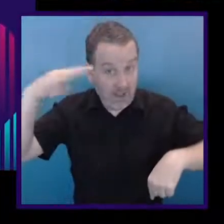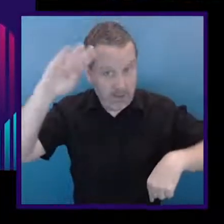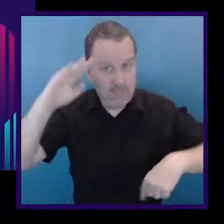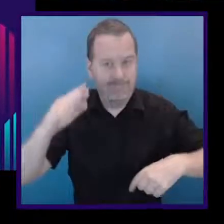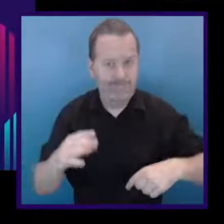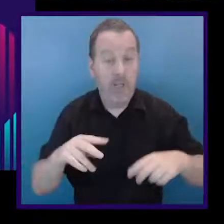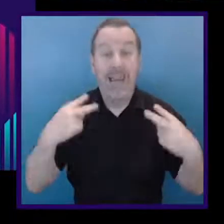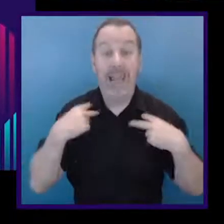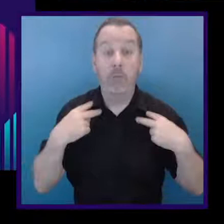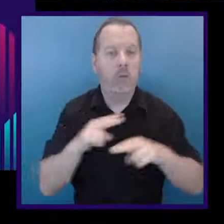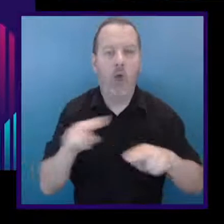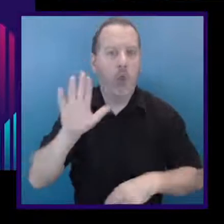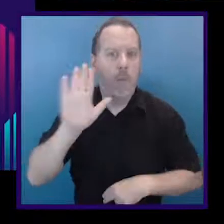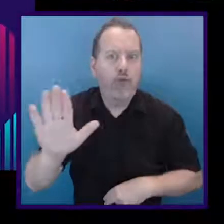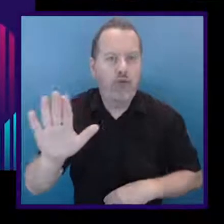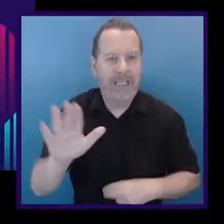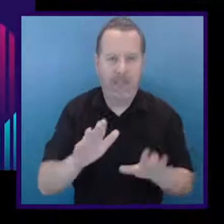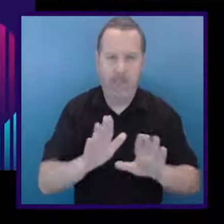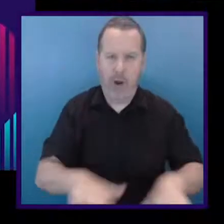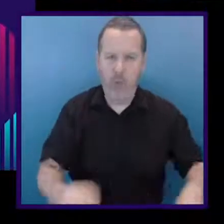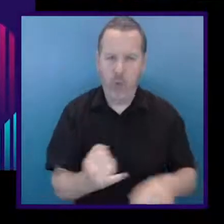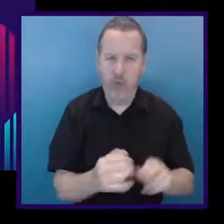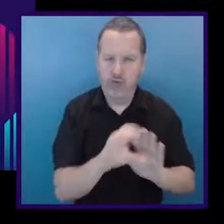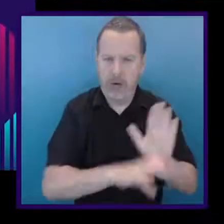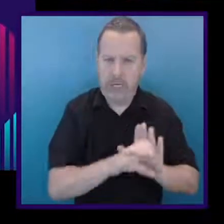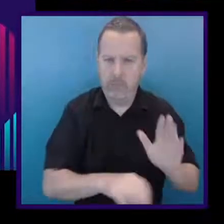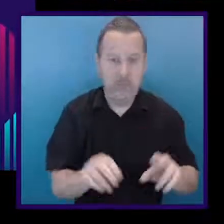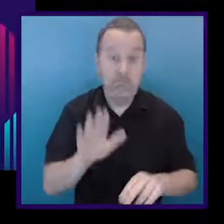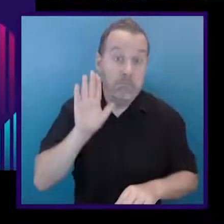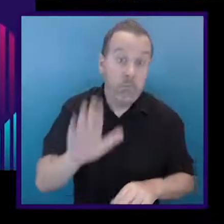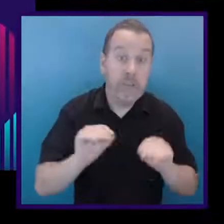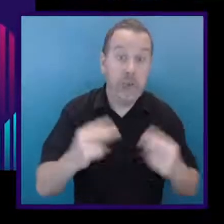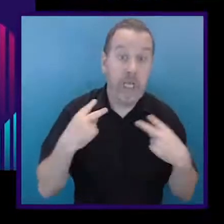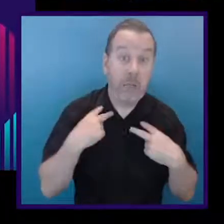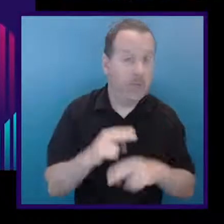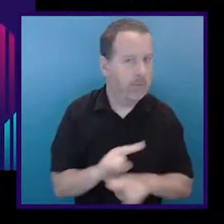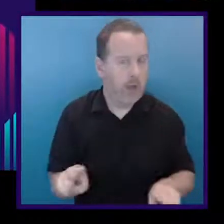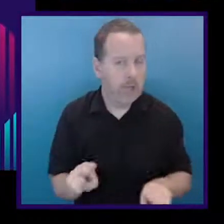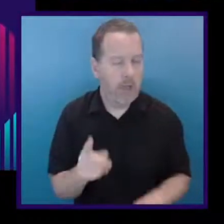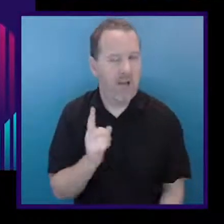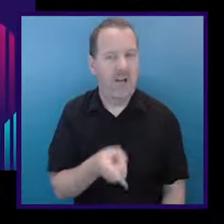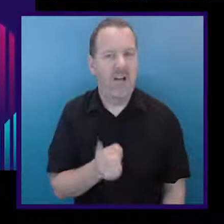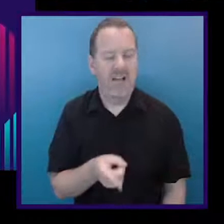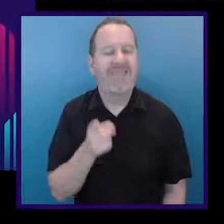on the primary curriculum has made the problem even worse in the sense that languages have